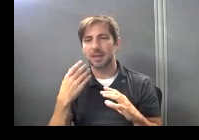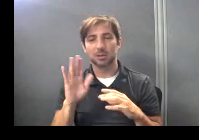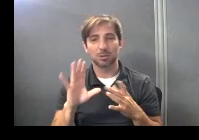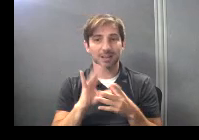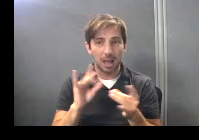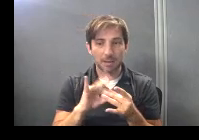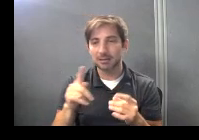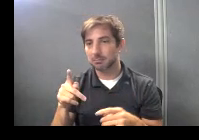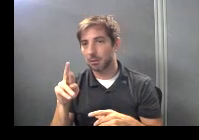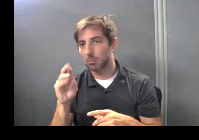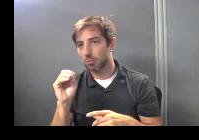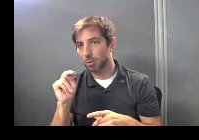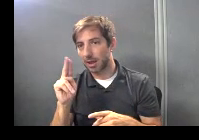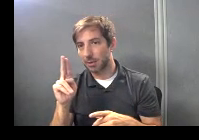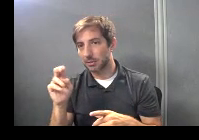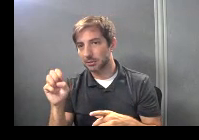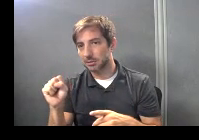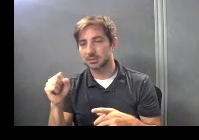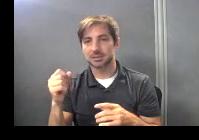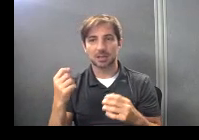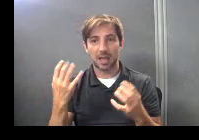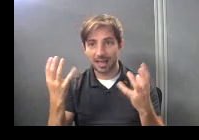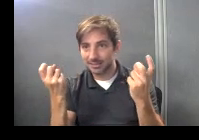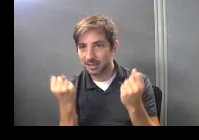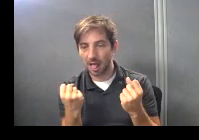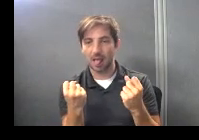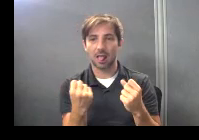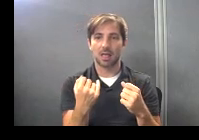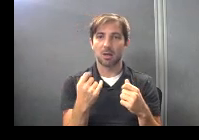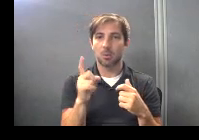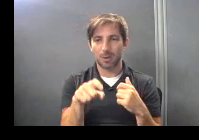YOU WANTED AUDIO DESCRIPTION OR ASL, WE HAD TO ADD INTO ZOOM.